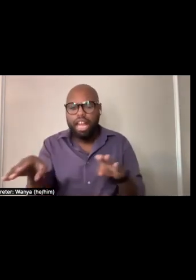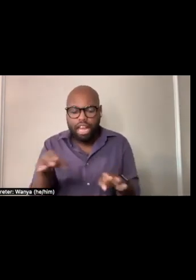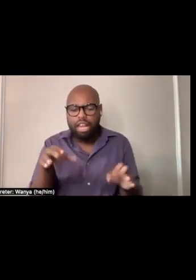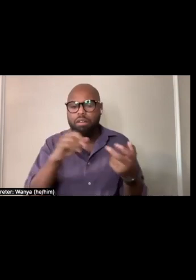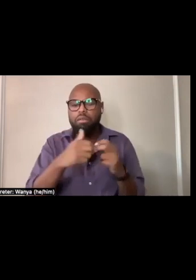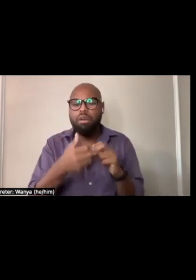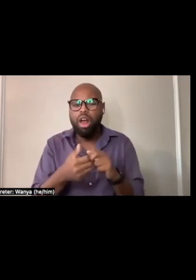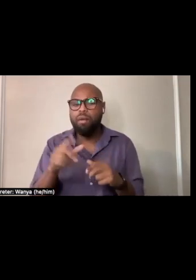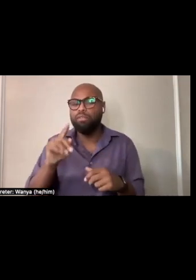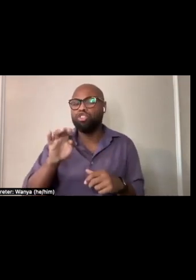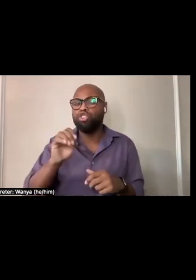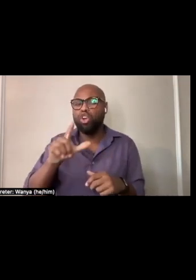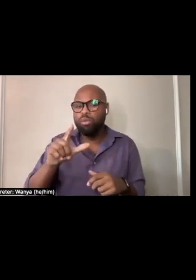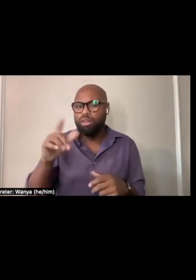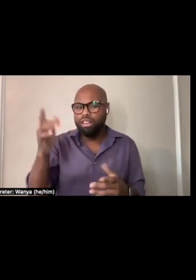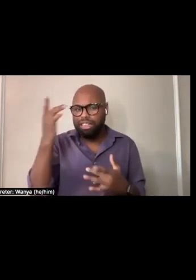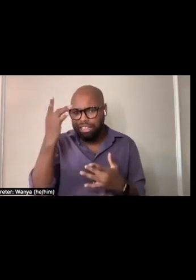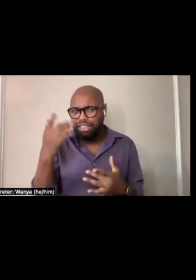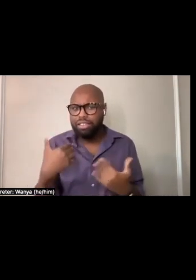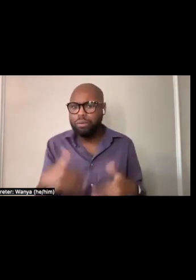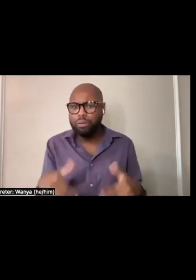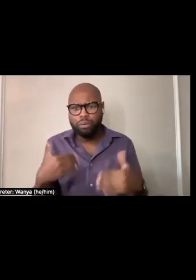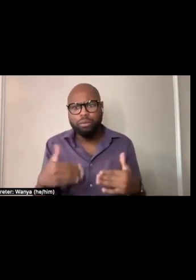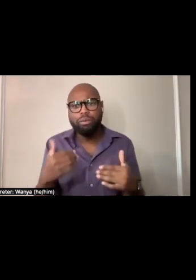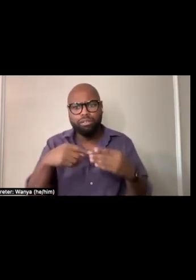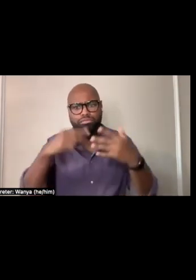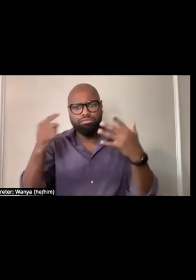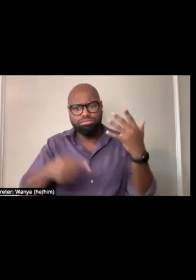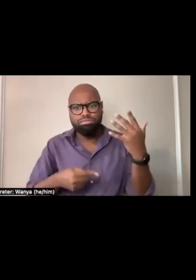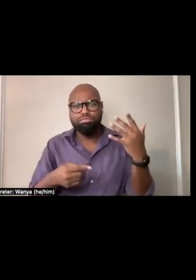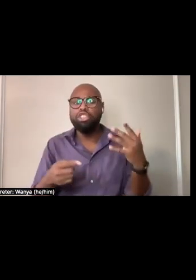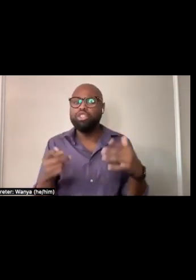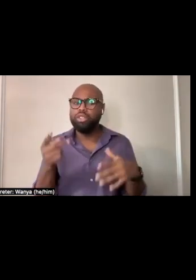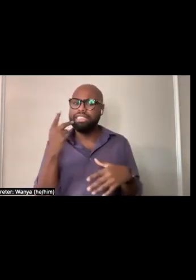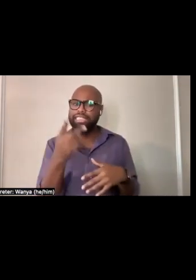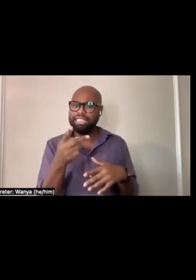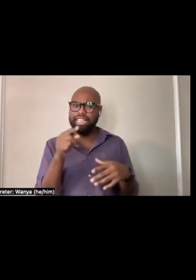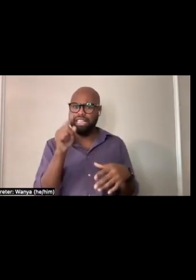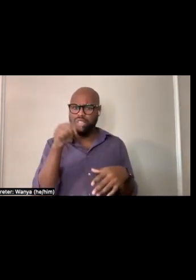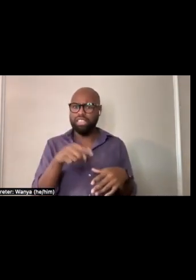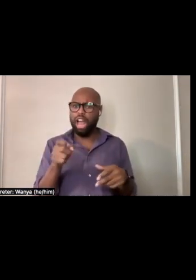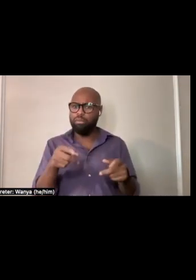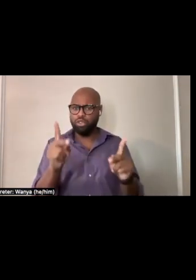out of the pandemic. Next slide, please. So I've just included